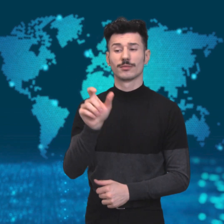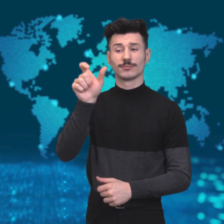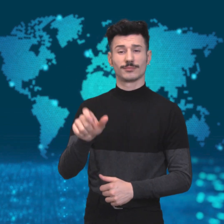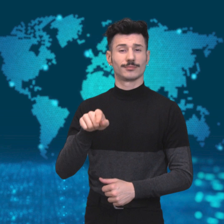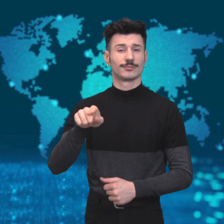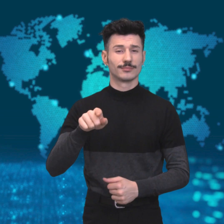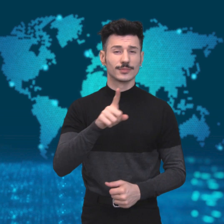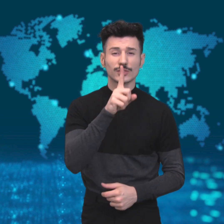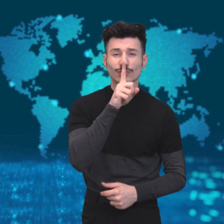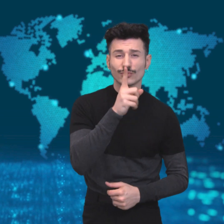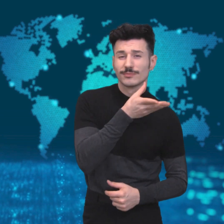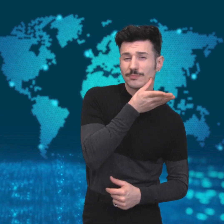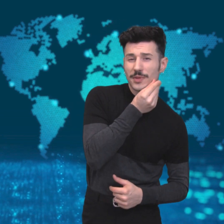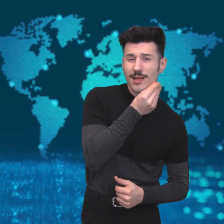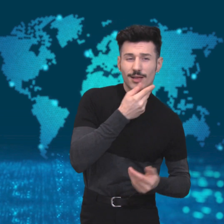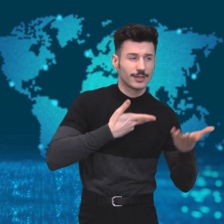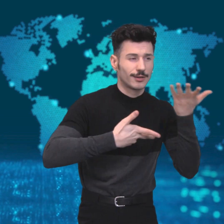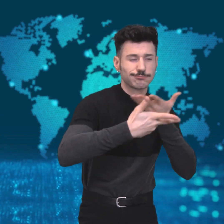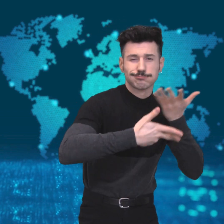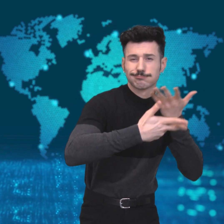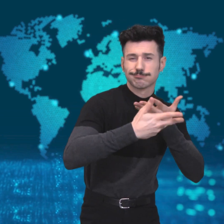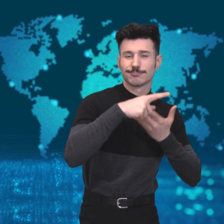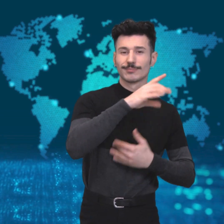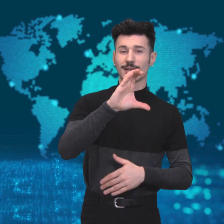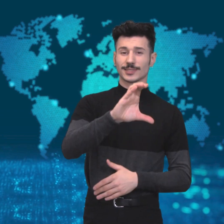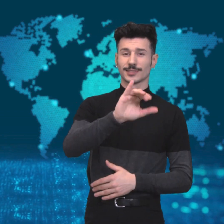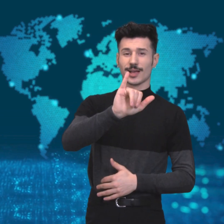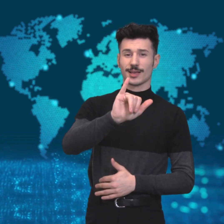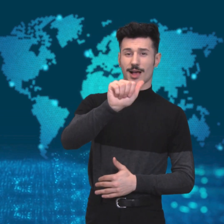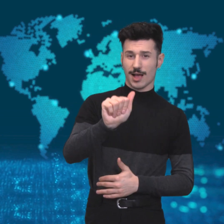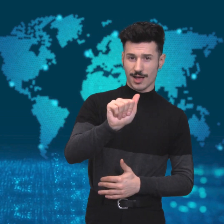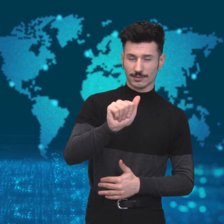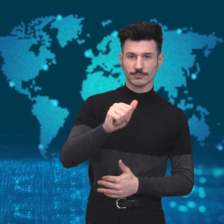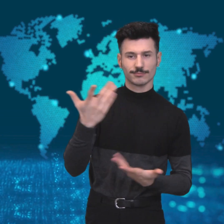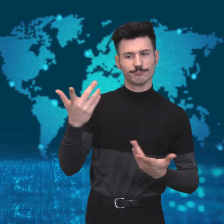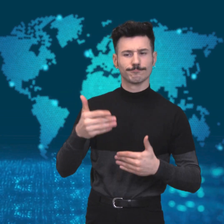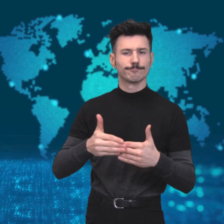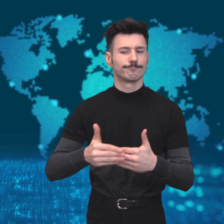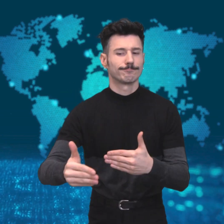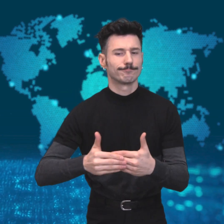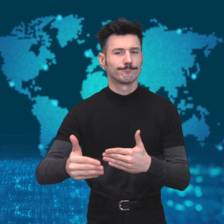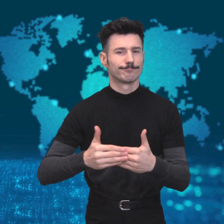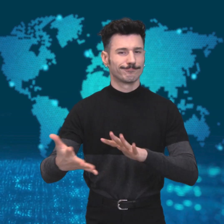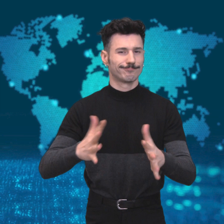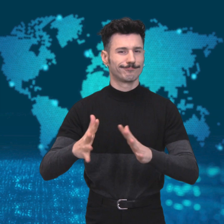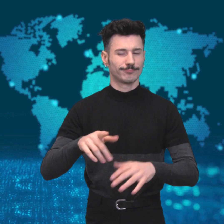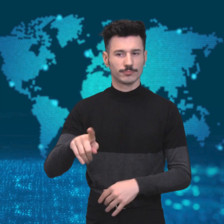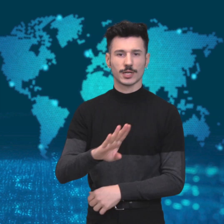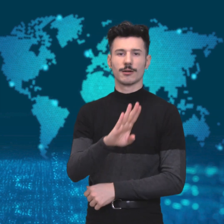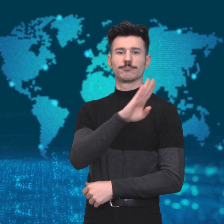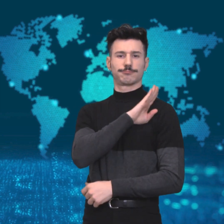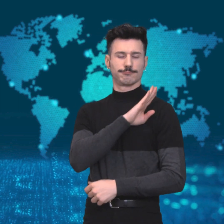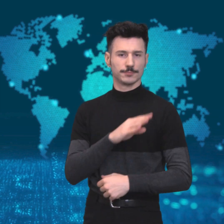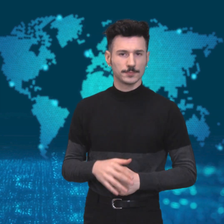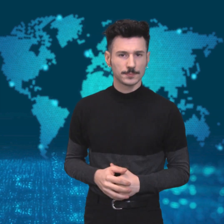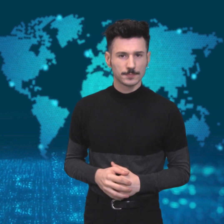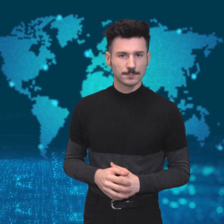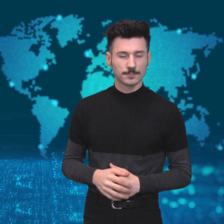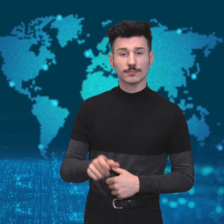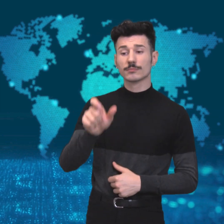the CIA and announced that the execution would take place soon.